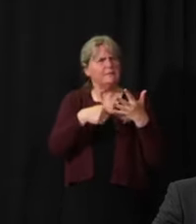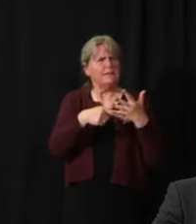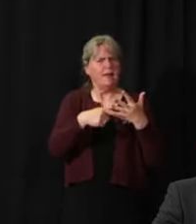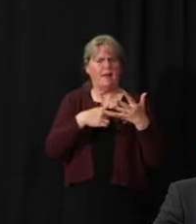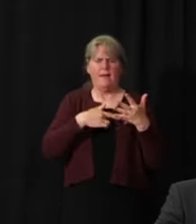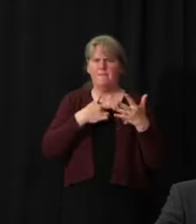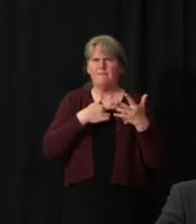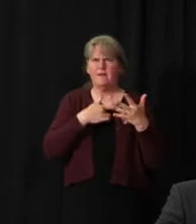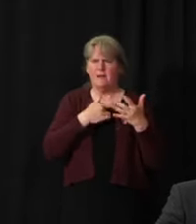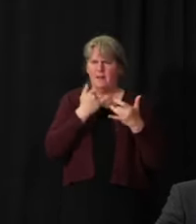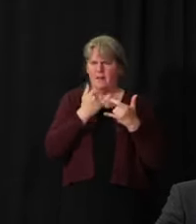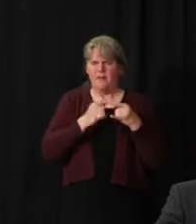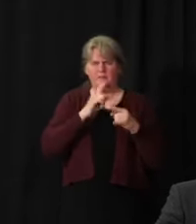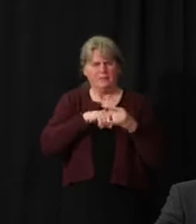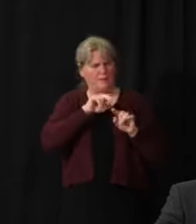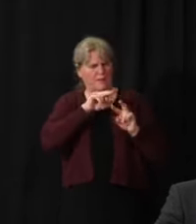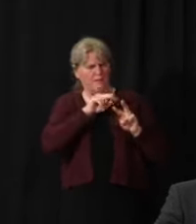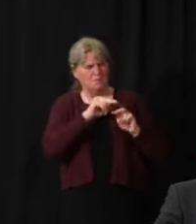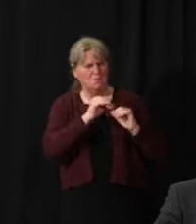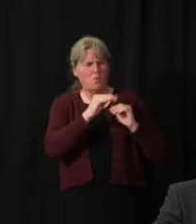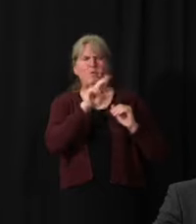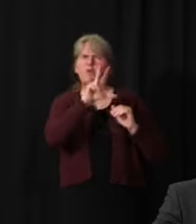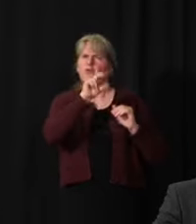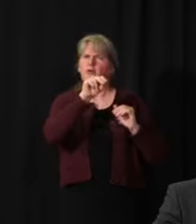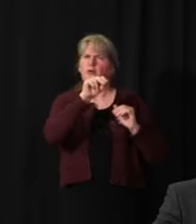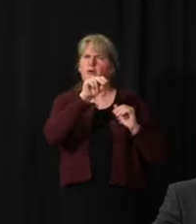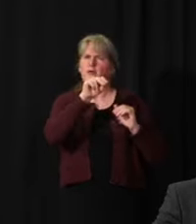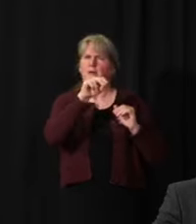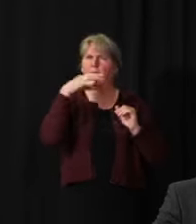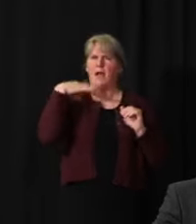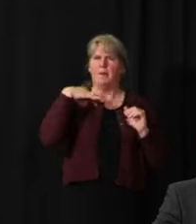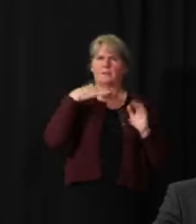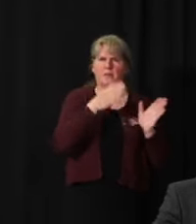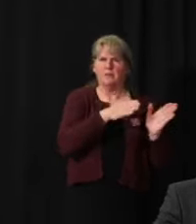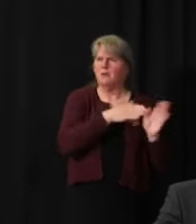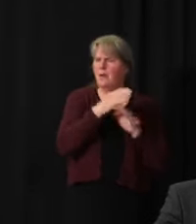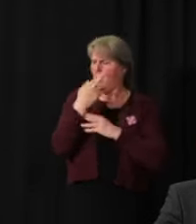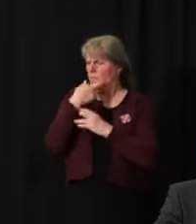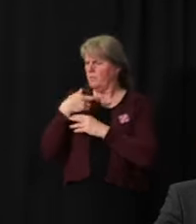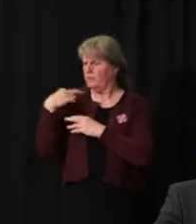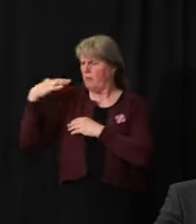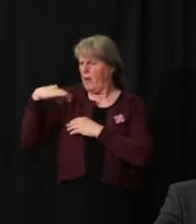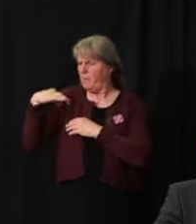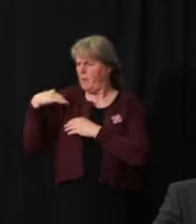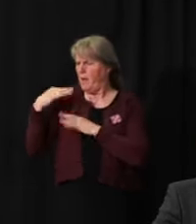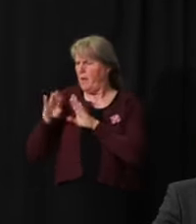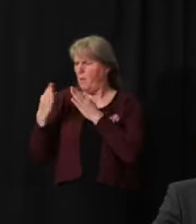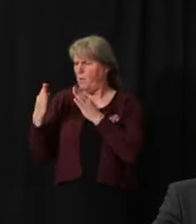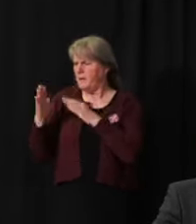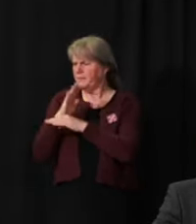services, I believe the last time I looked it was well over 30 and I cannot tell you how